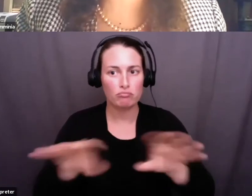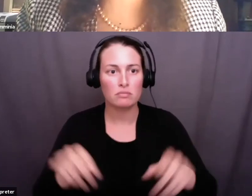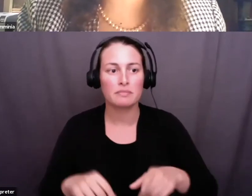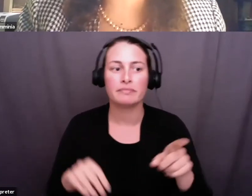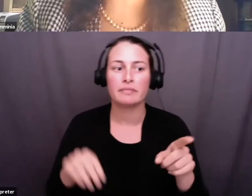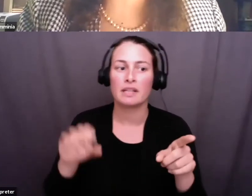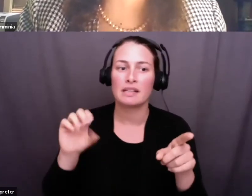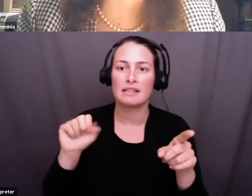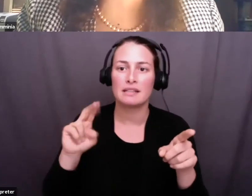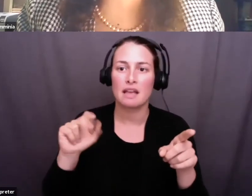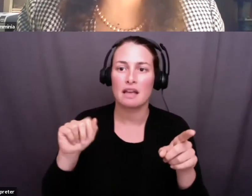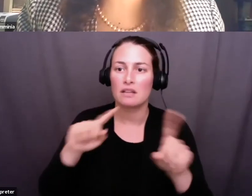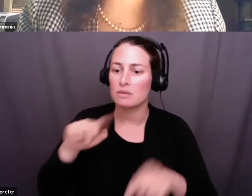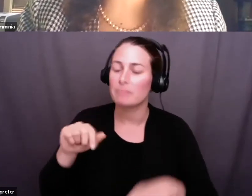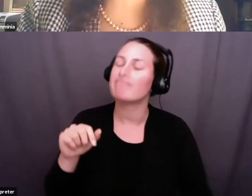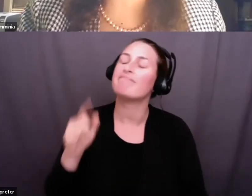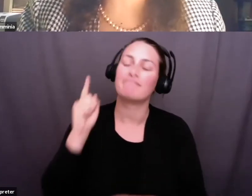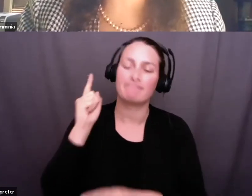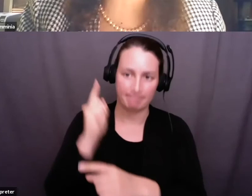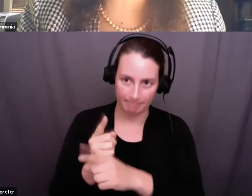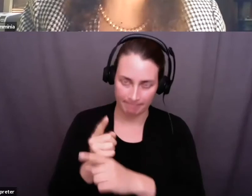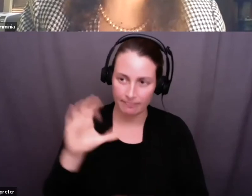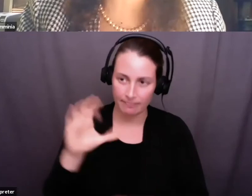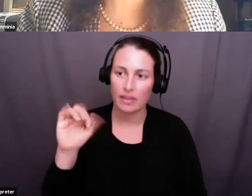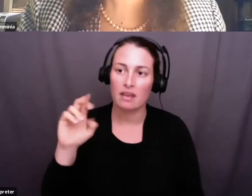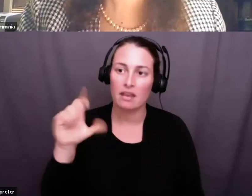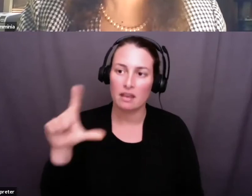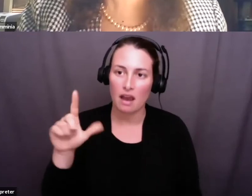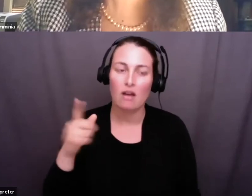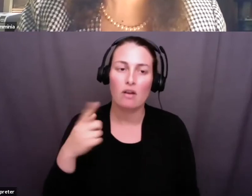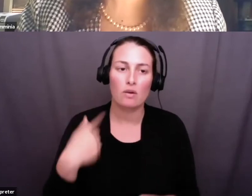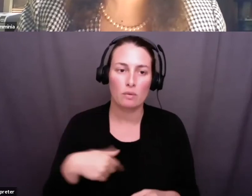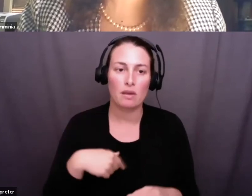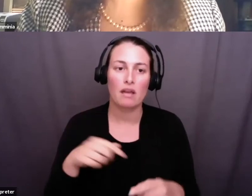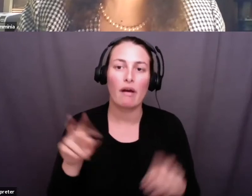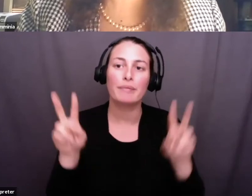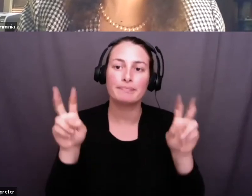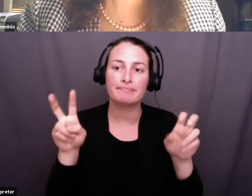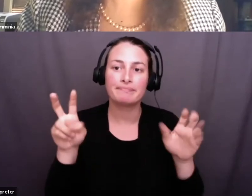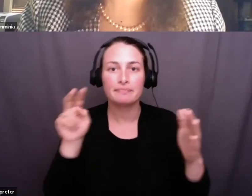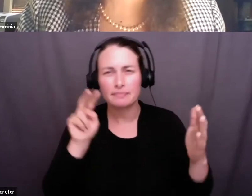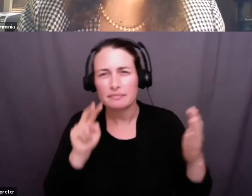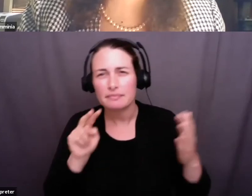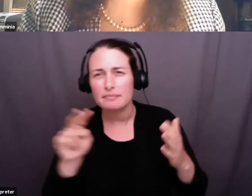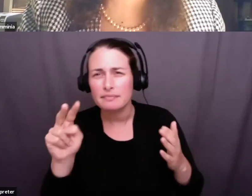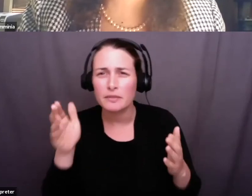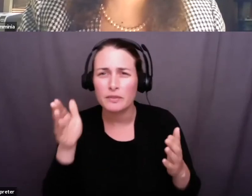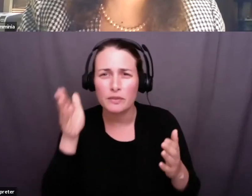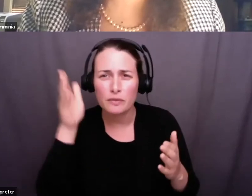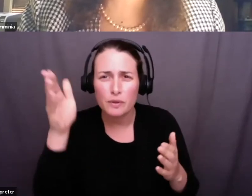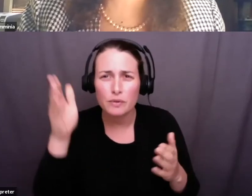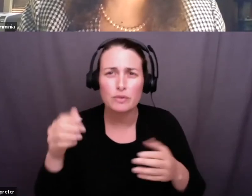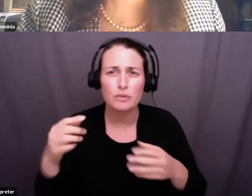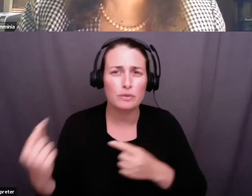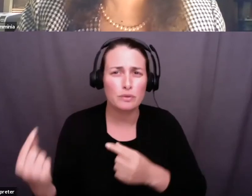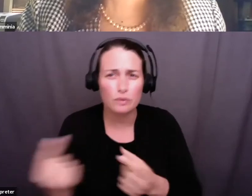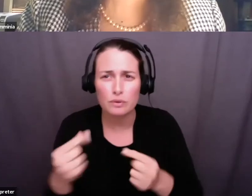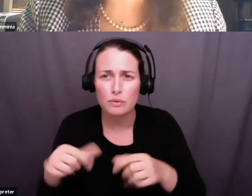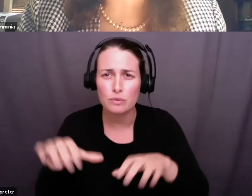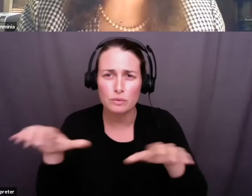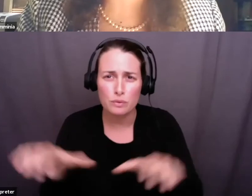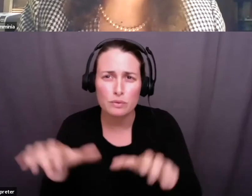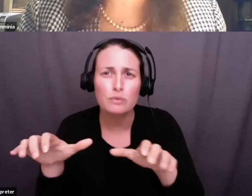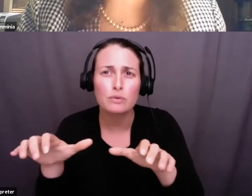has been a much more forward-looking kind of exercise, and we really can’t thank everyone